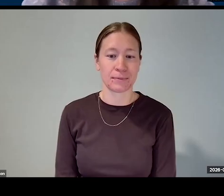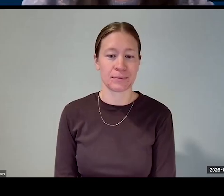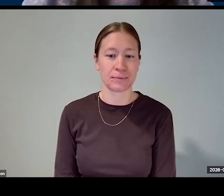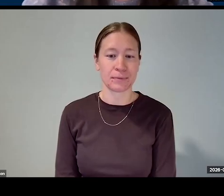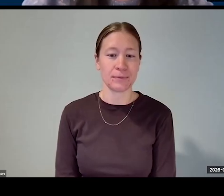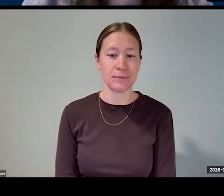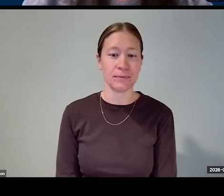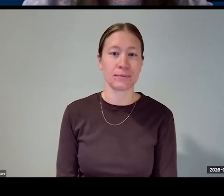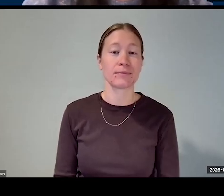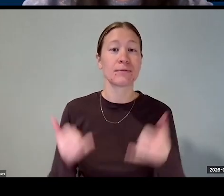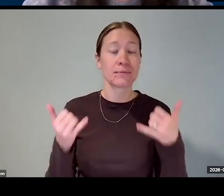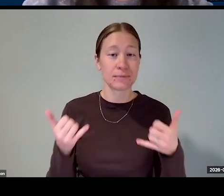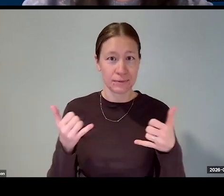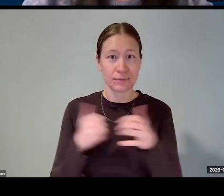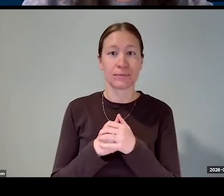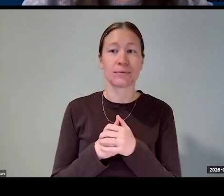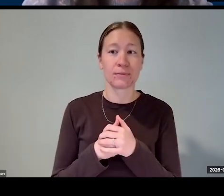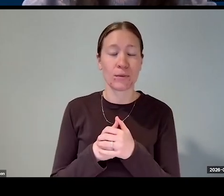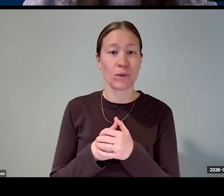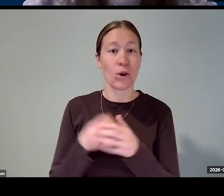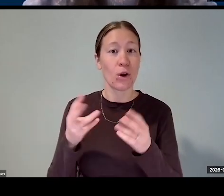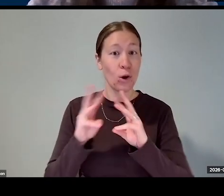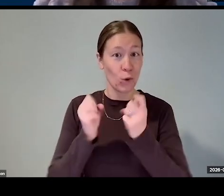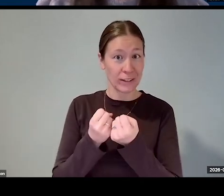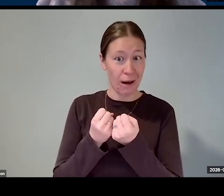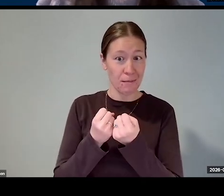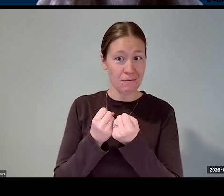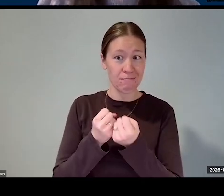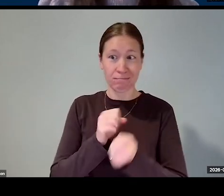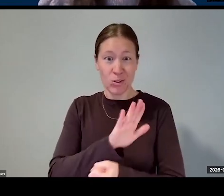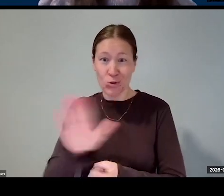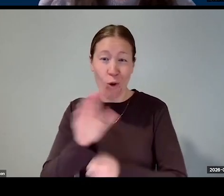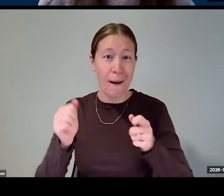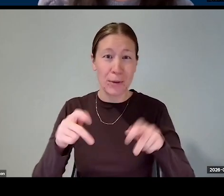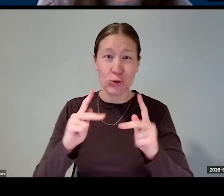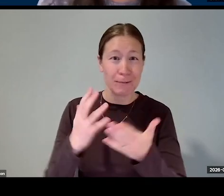During our workshop today, we encourage you all to ask any questions that you may have.